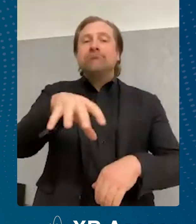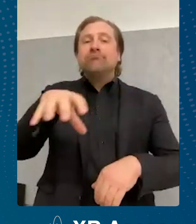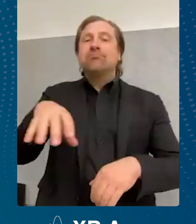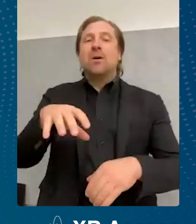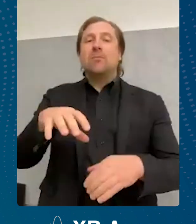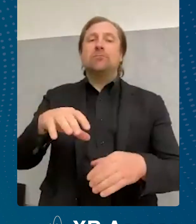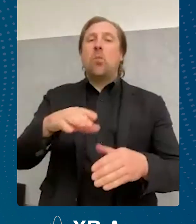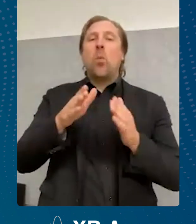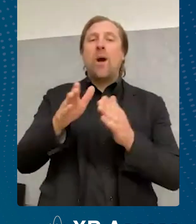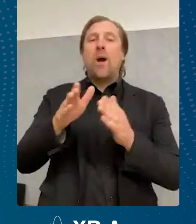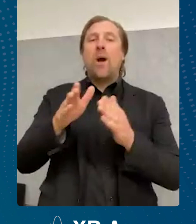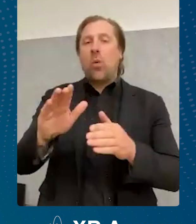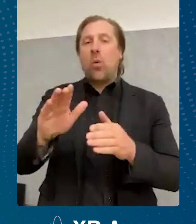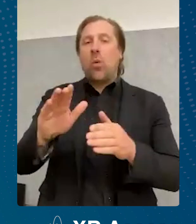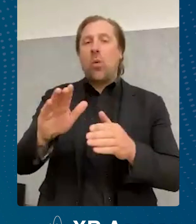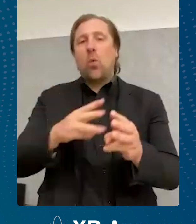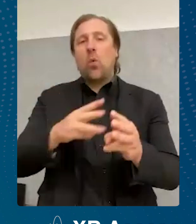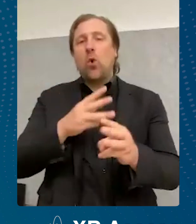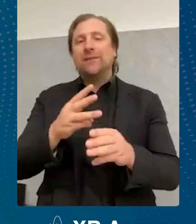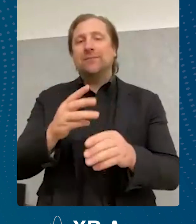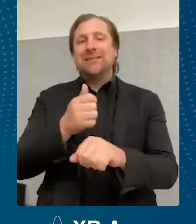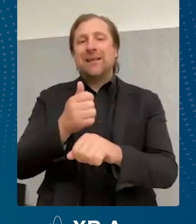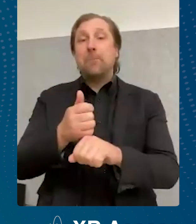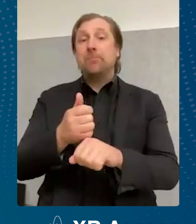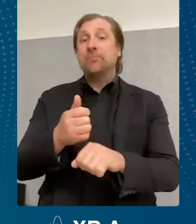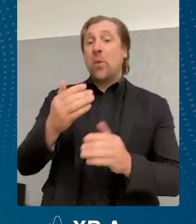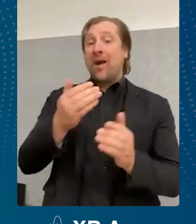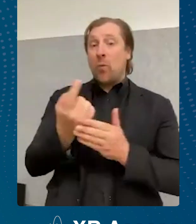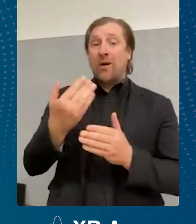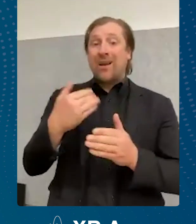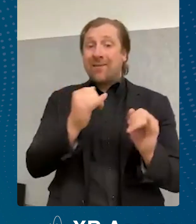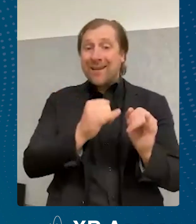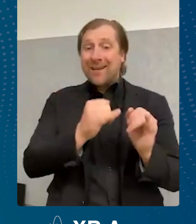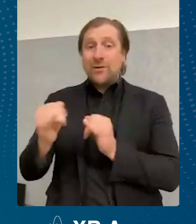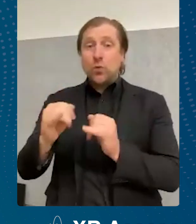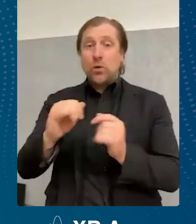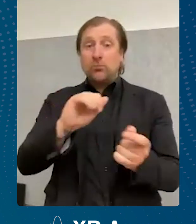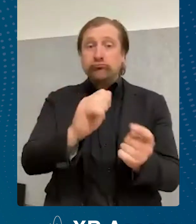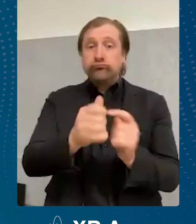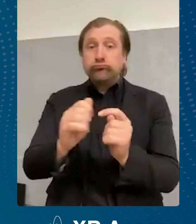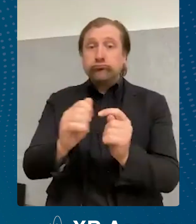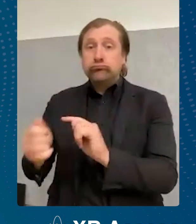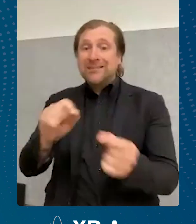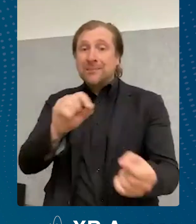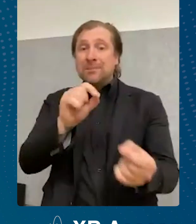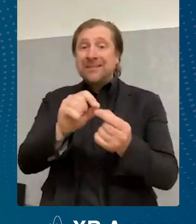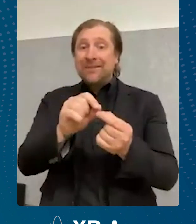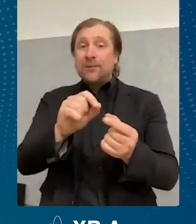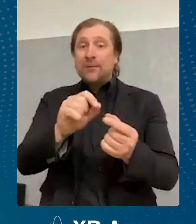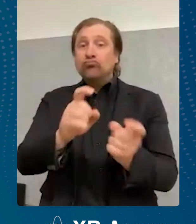And that way, everyone can have their individual adaptations and they can still work together.